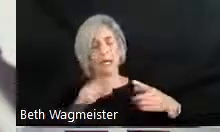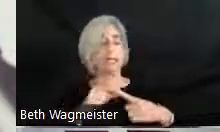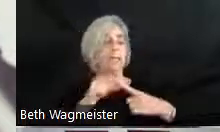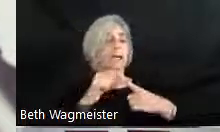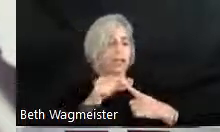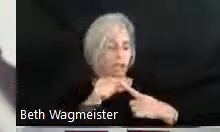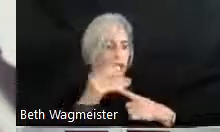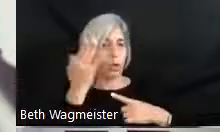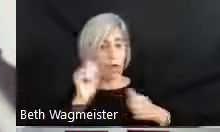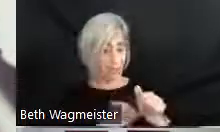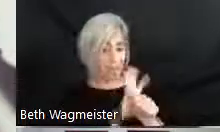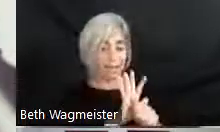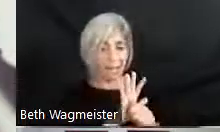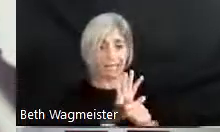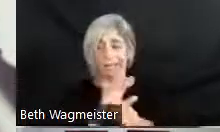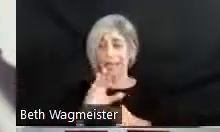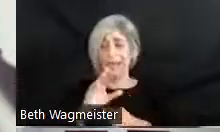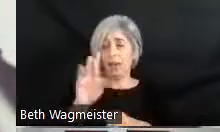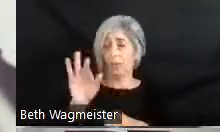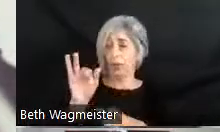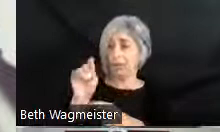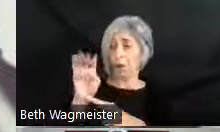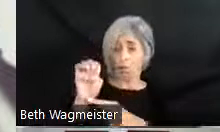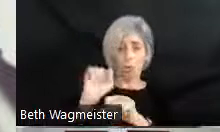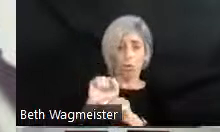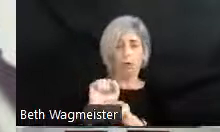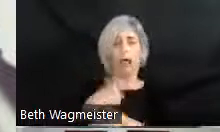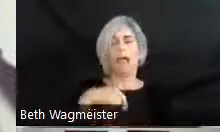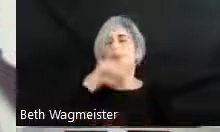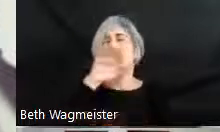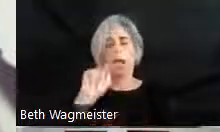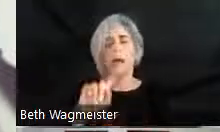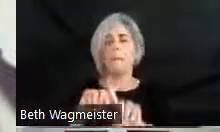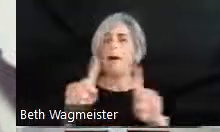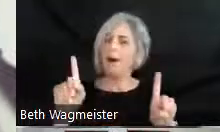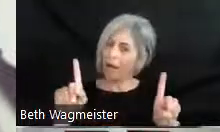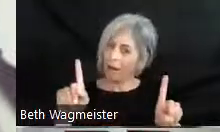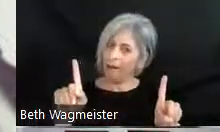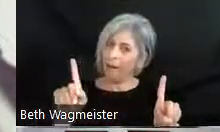because of the pandemic and remote work. I love remote work, but I do check my phone